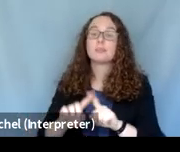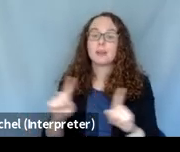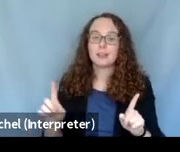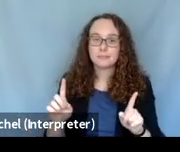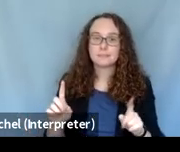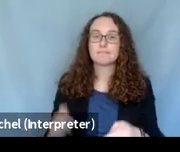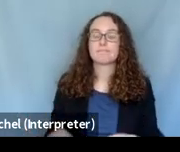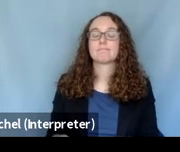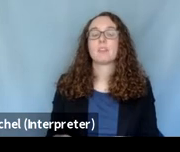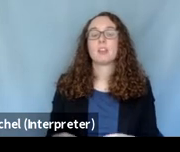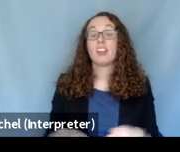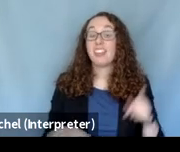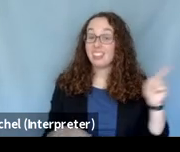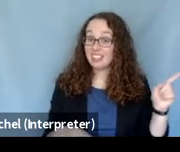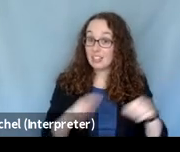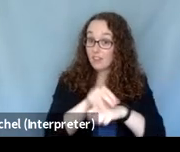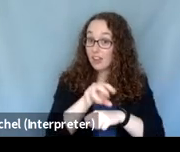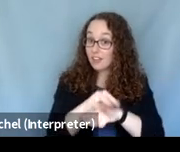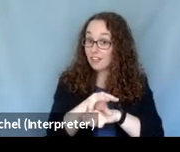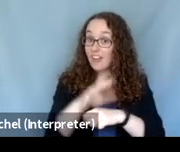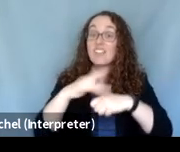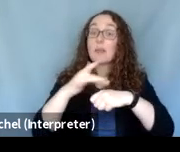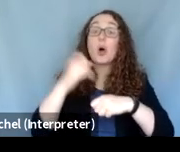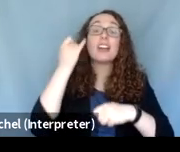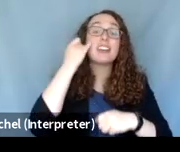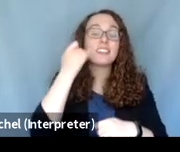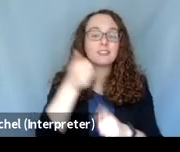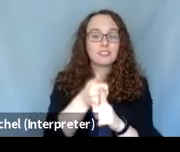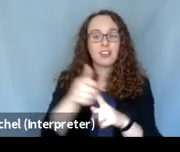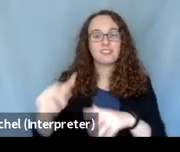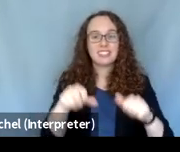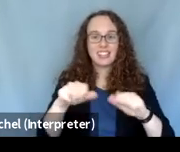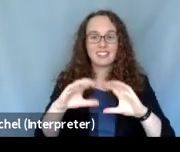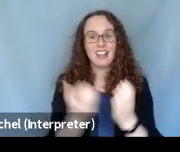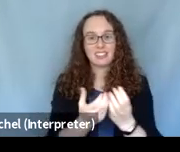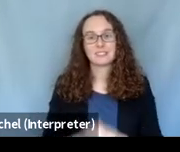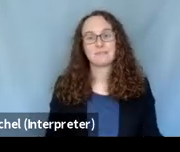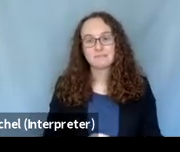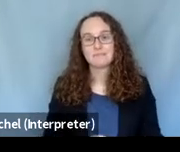so if you're interested in that, please take advantage of it while you're taking classes. So let me go ahead and